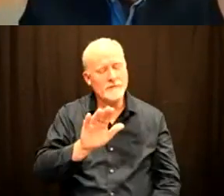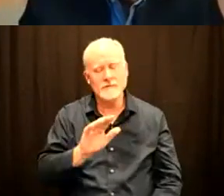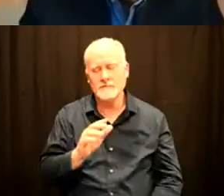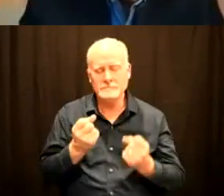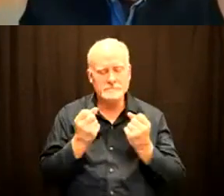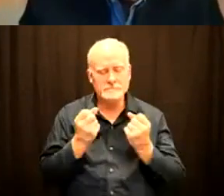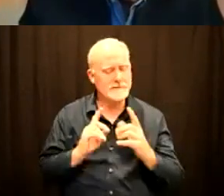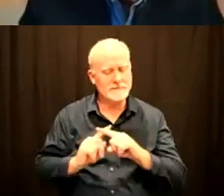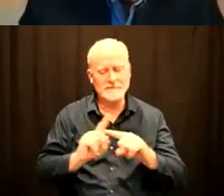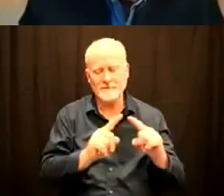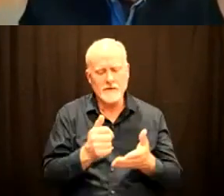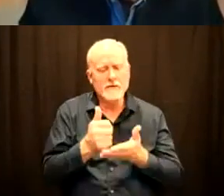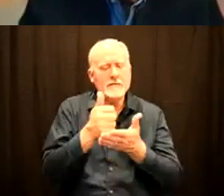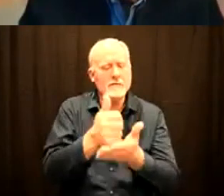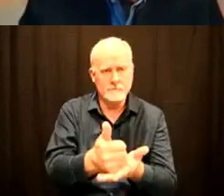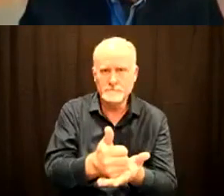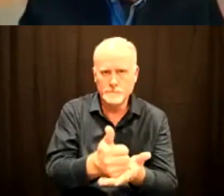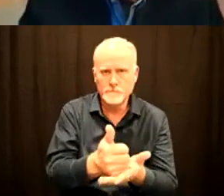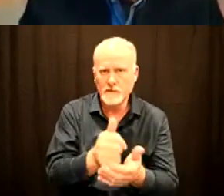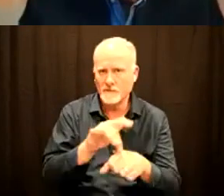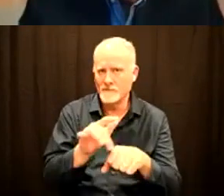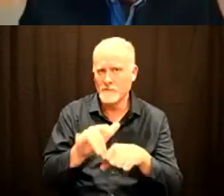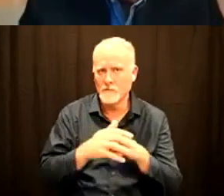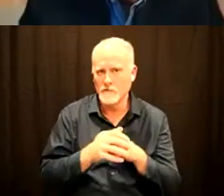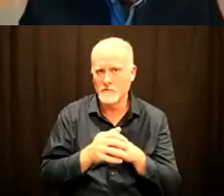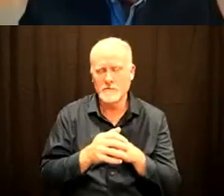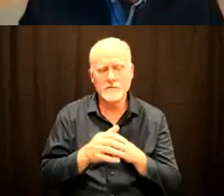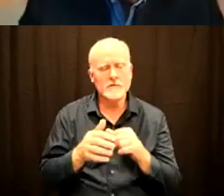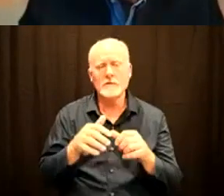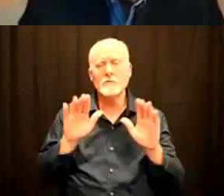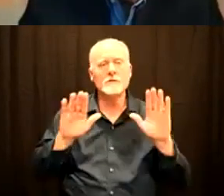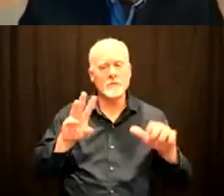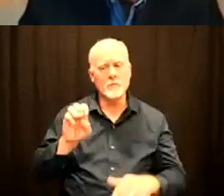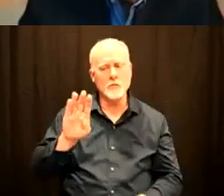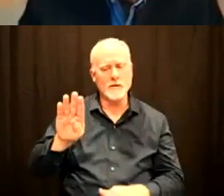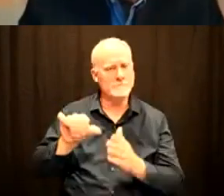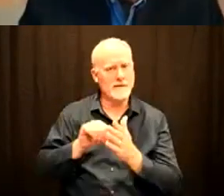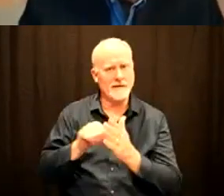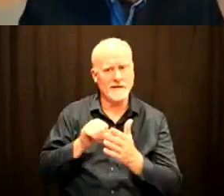resources available to you there's an incredible website that will let you see exactly what kind